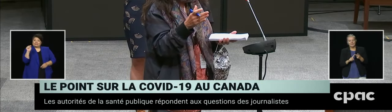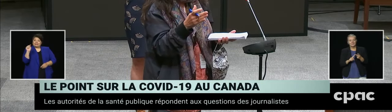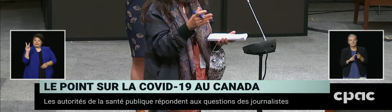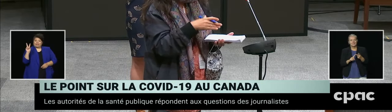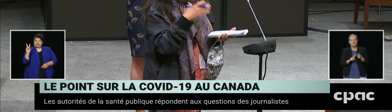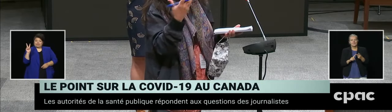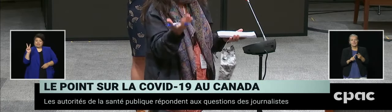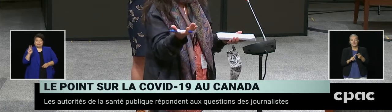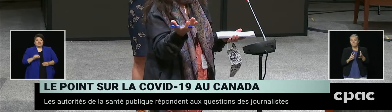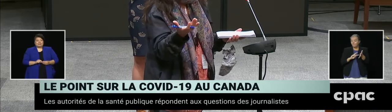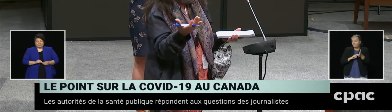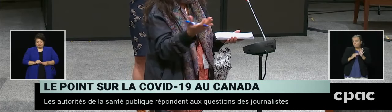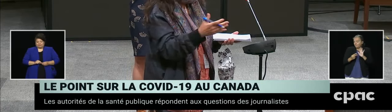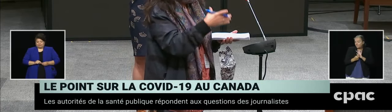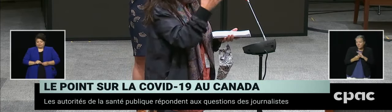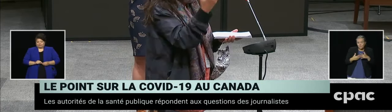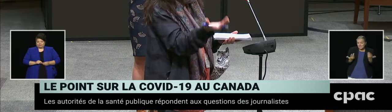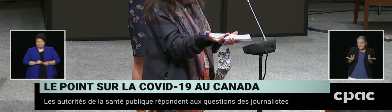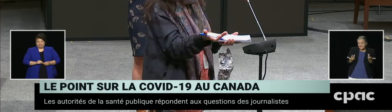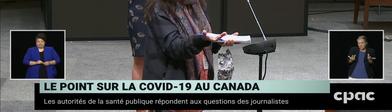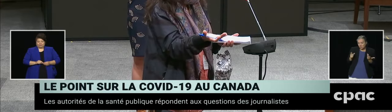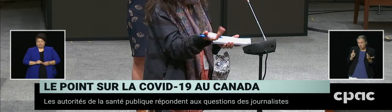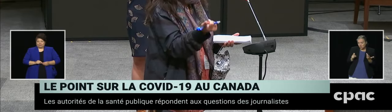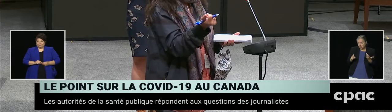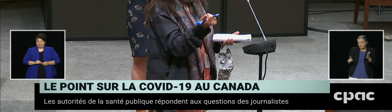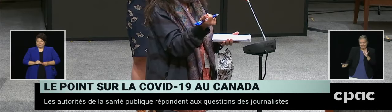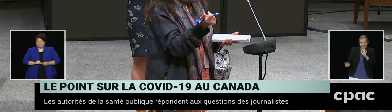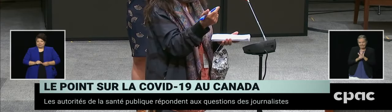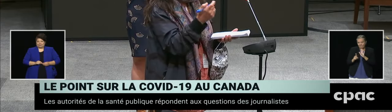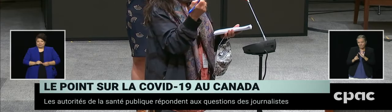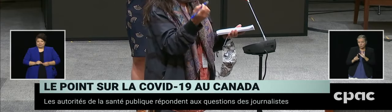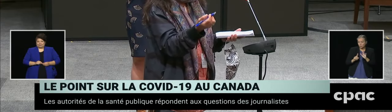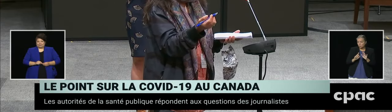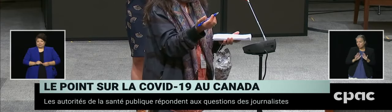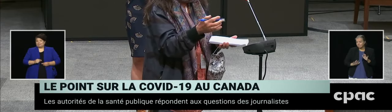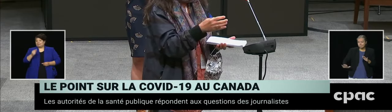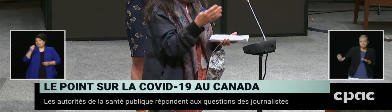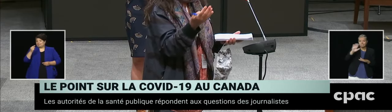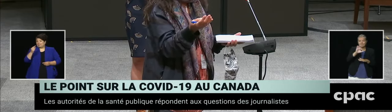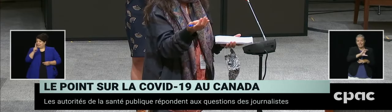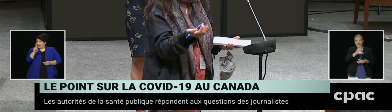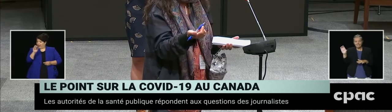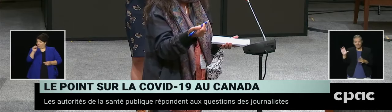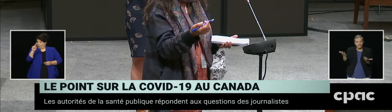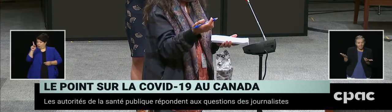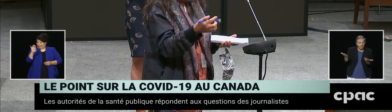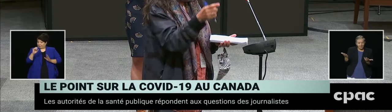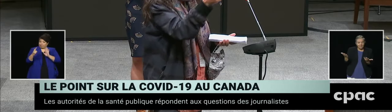[ Speaking French ] [Voice of Interpreter]: SO TO FOLLOW UP ON MY QUESTION, SHOULD IT BE PROHIBITED THROUGHOUT